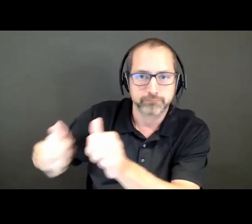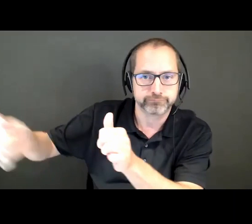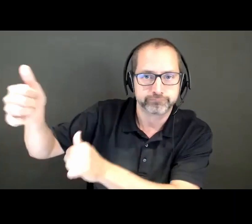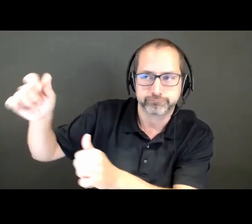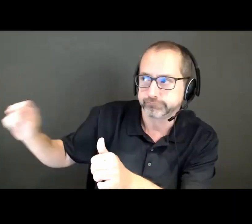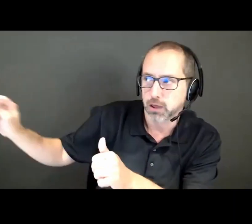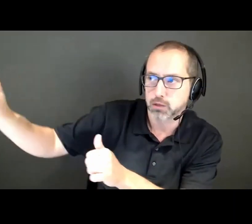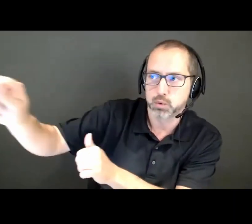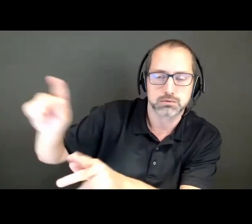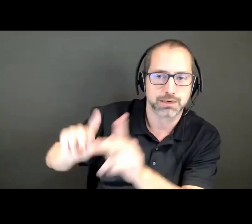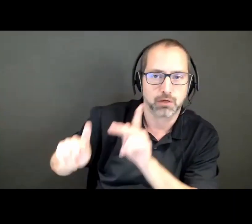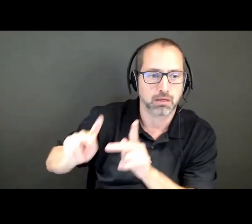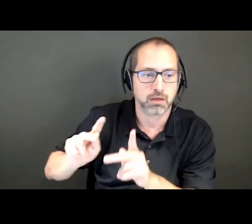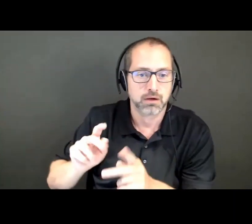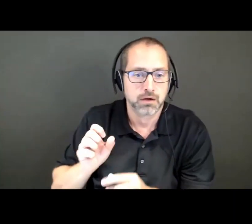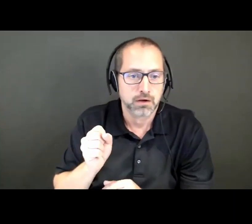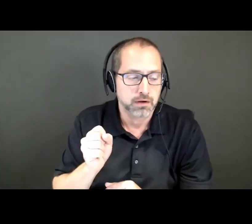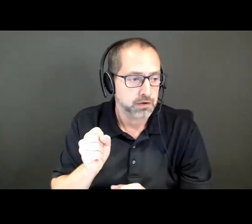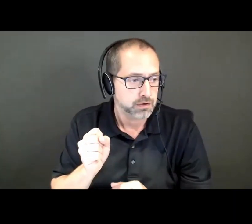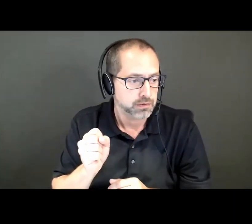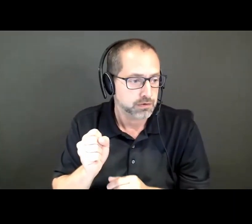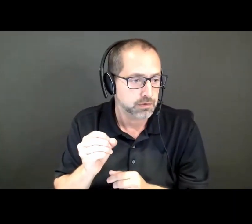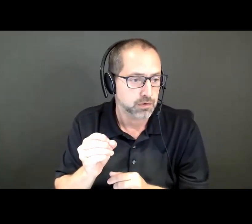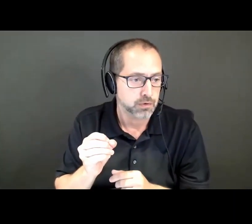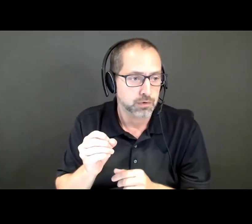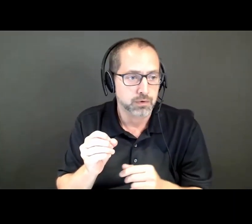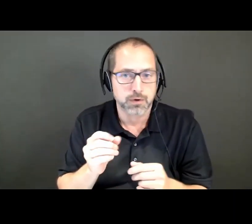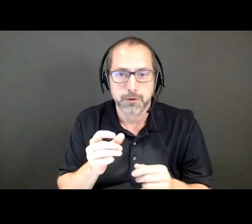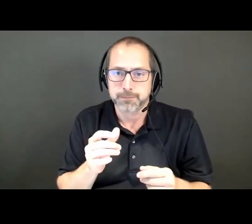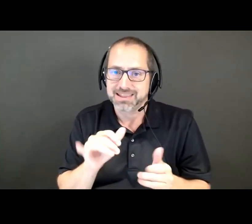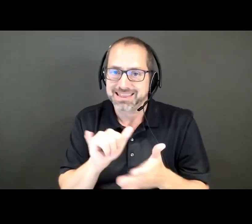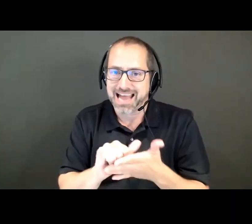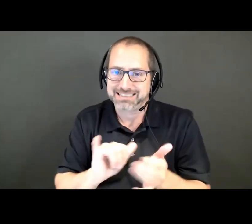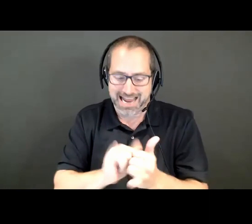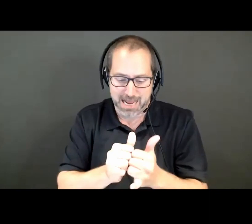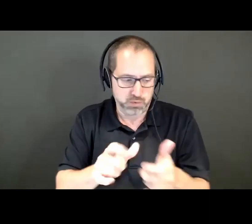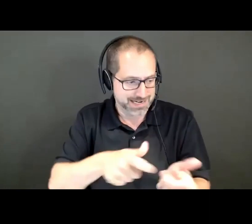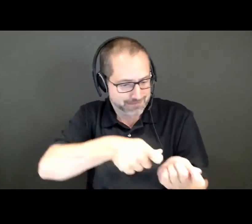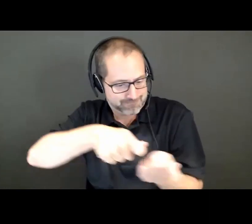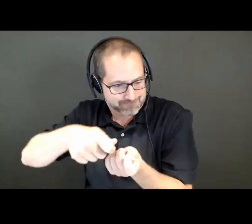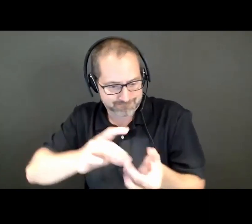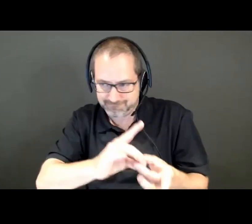And so facilitating or helping them get to that through the ministry, the WHO, or whose ever